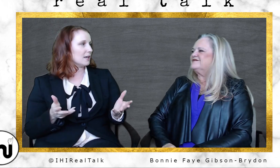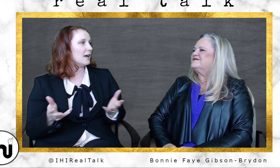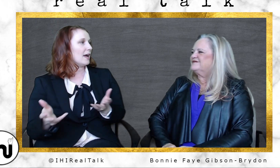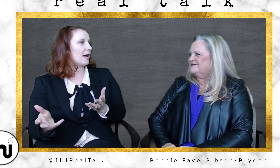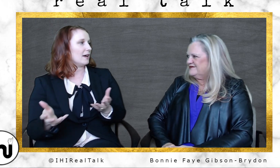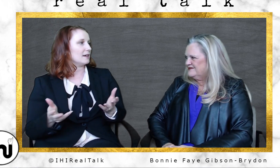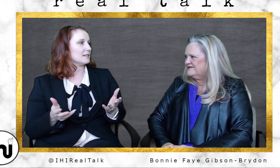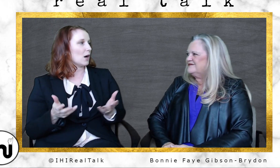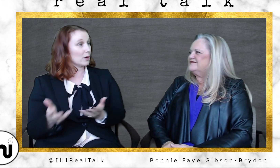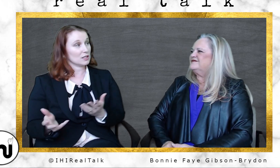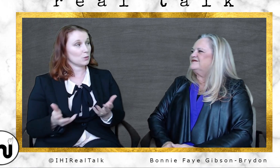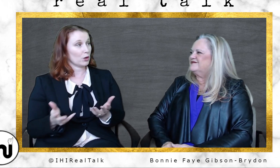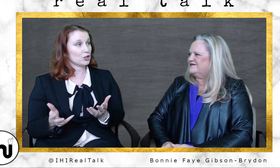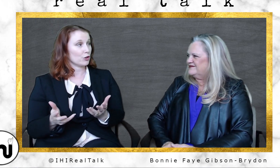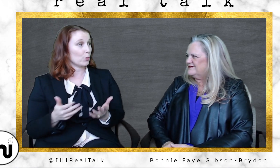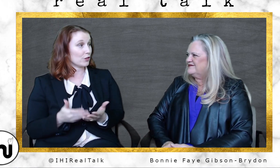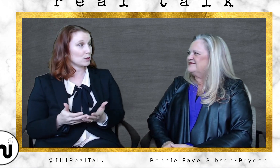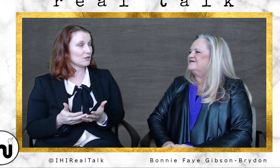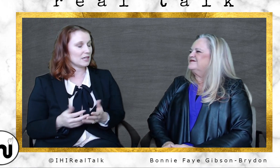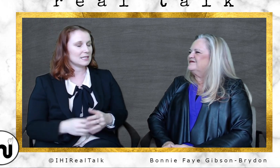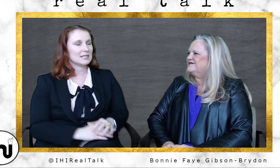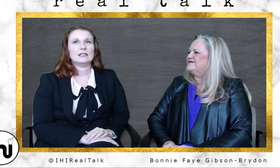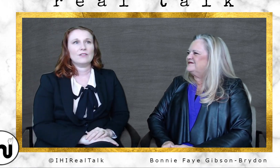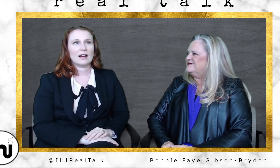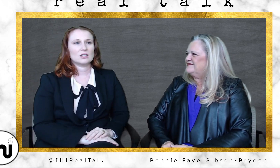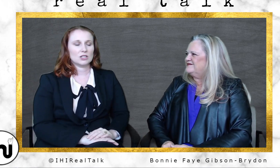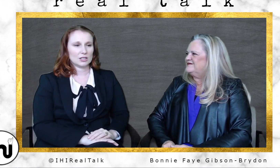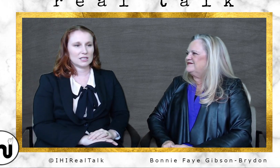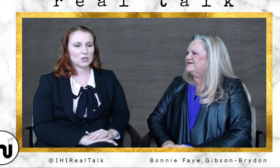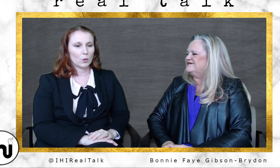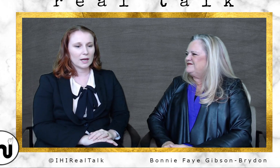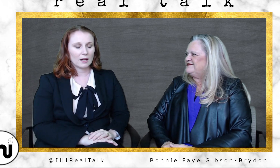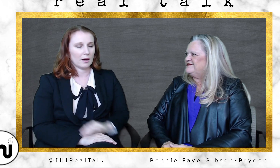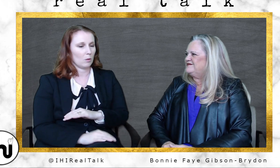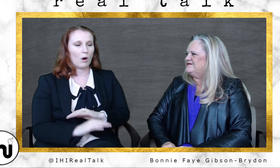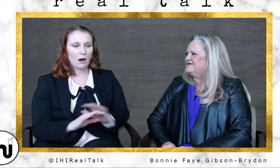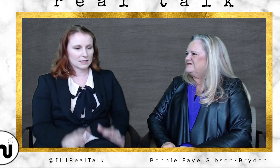how we can support each other with those feeds. In fact, just this week, awesome